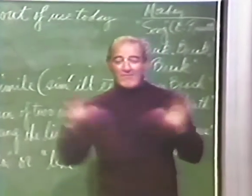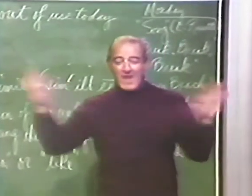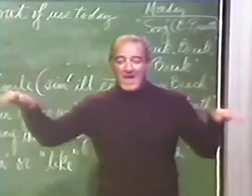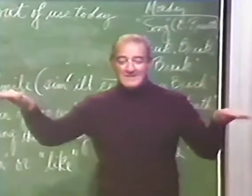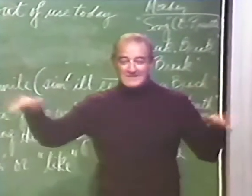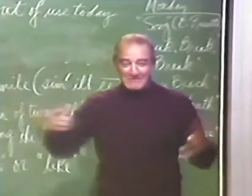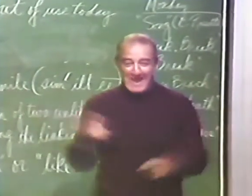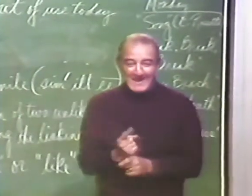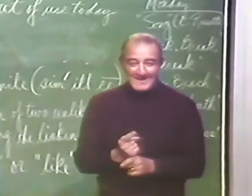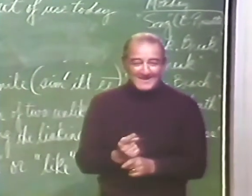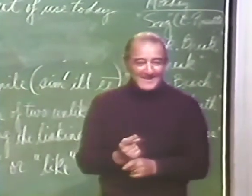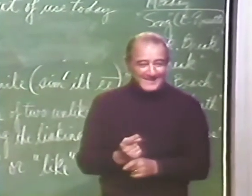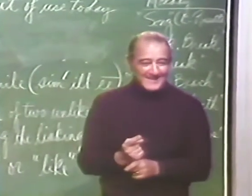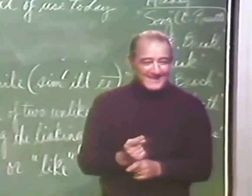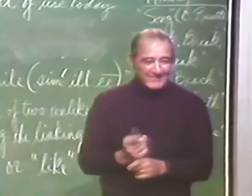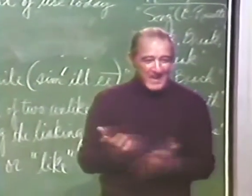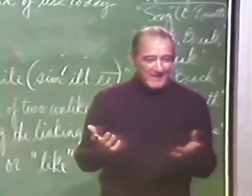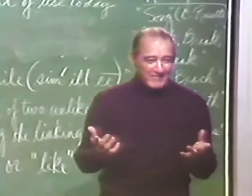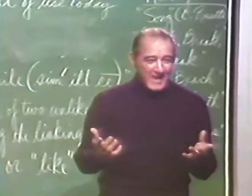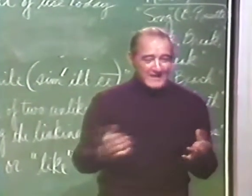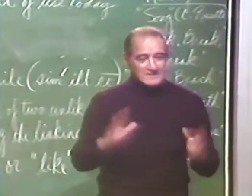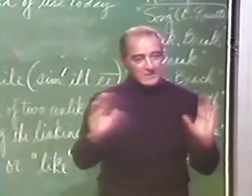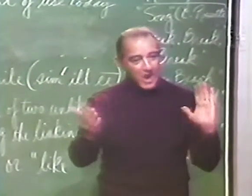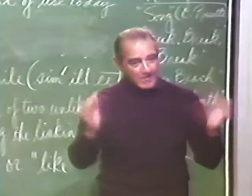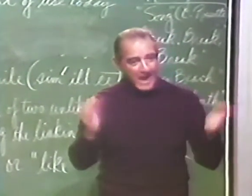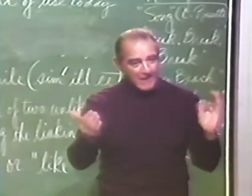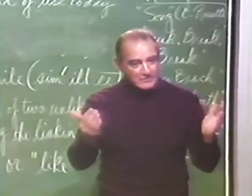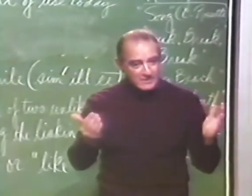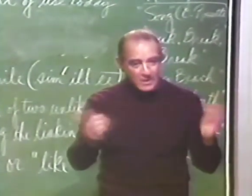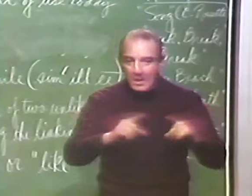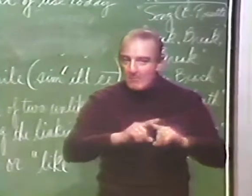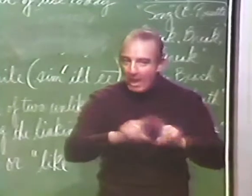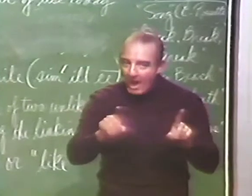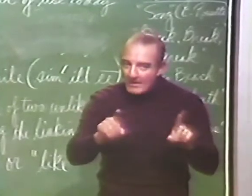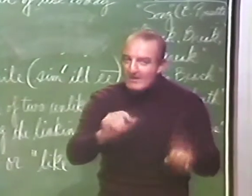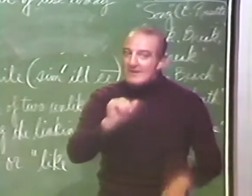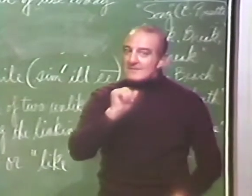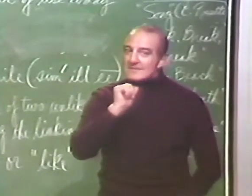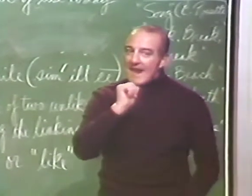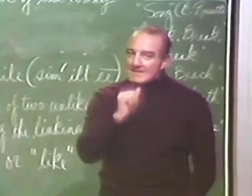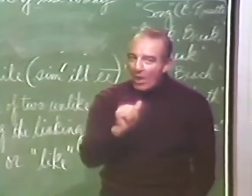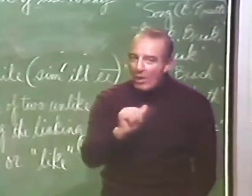YOU OFTEN SAY, "TIME FLIES," RIGHT? "TIME FLIES." IT'S A COMPARISON,